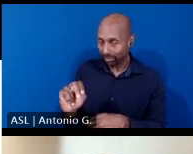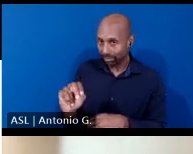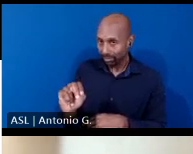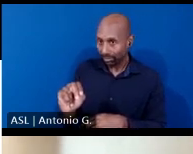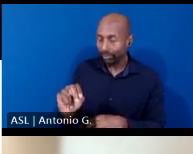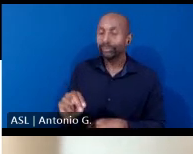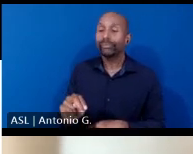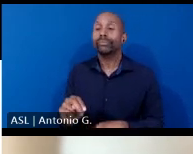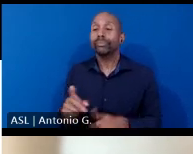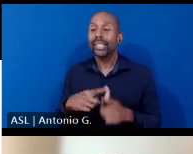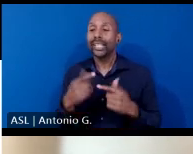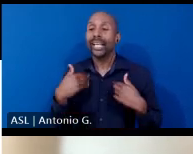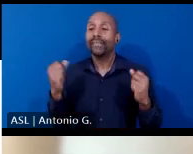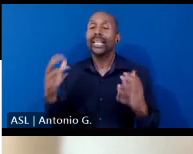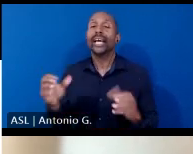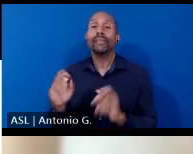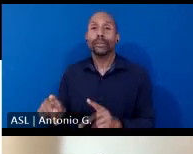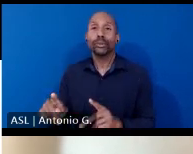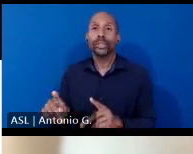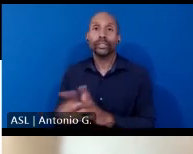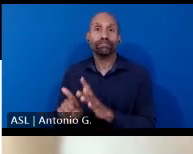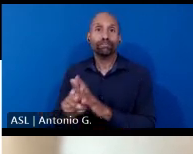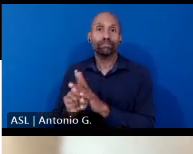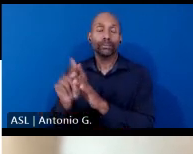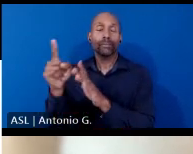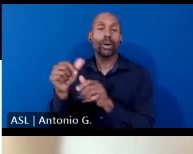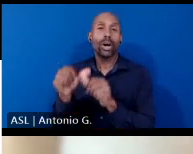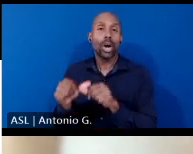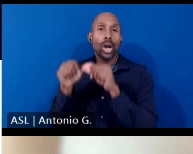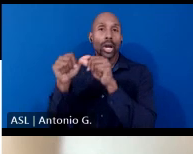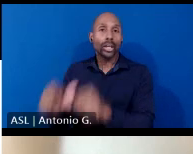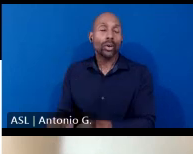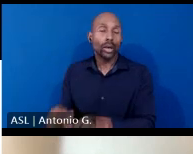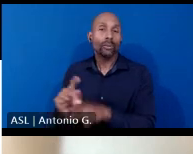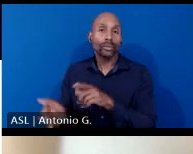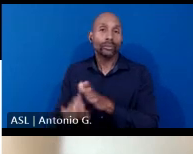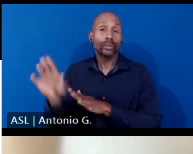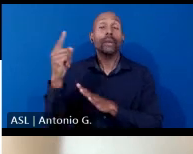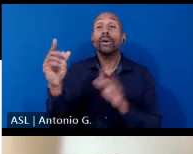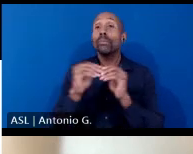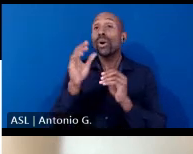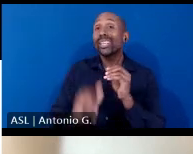professional development for the more than 8000 you teach alumni that are out there in the country.